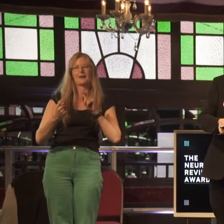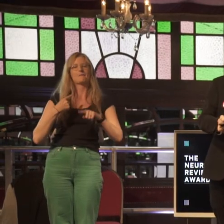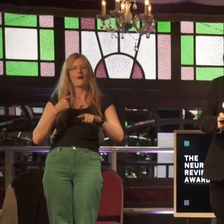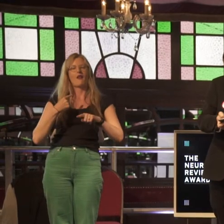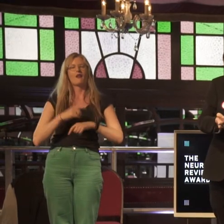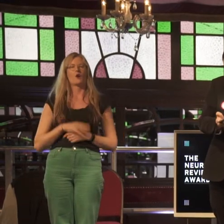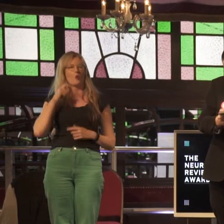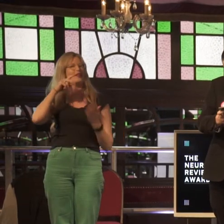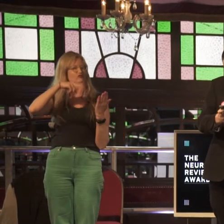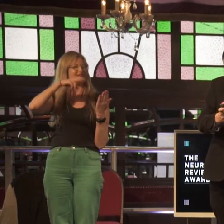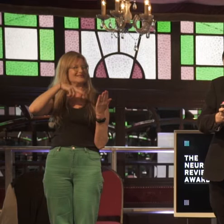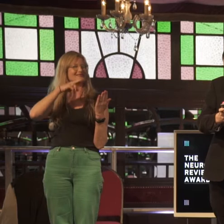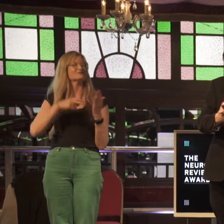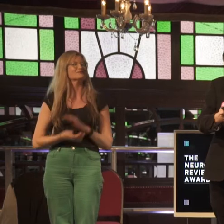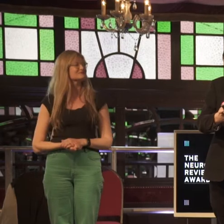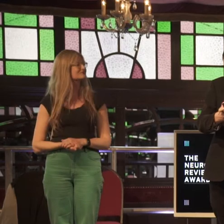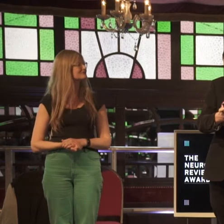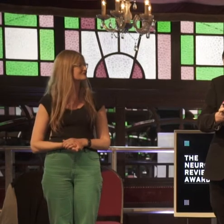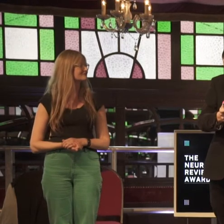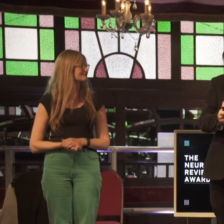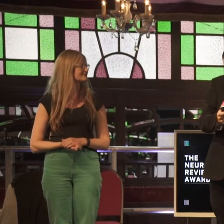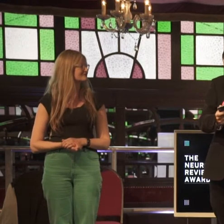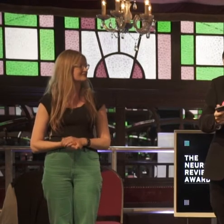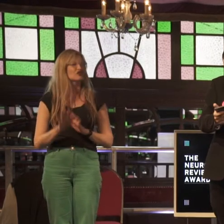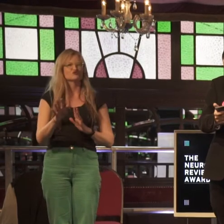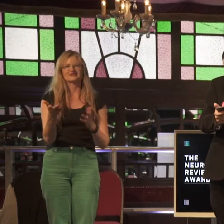So I will read - just talk amongst yourselves.